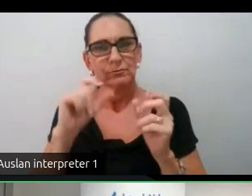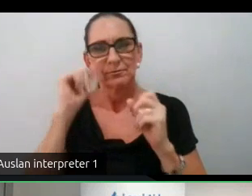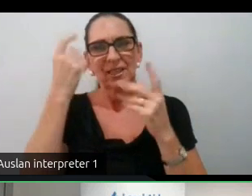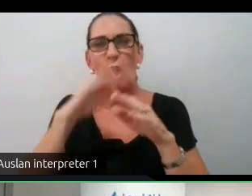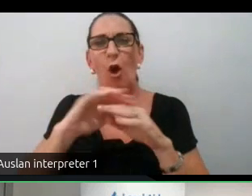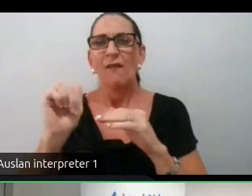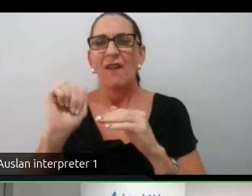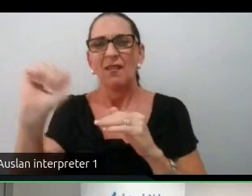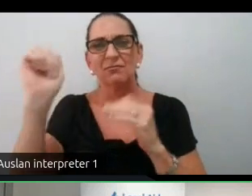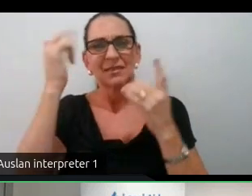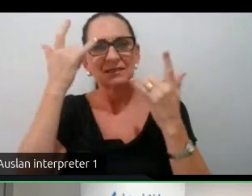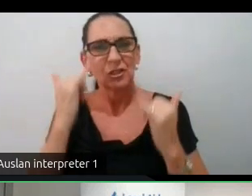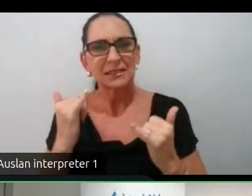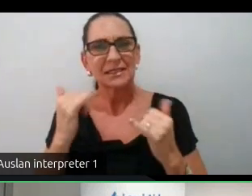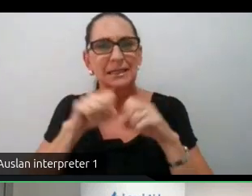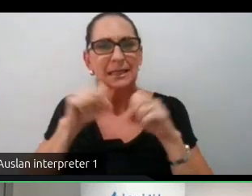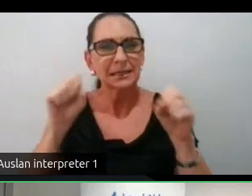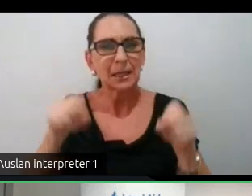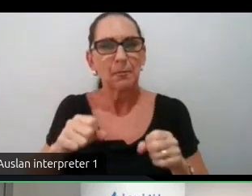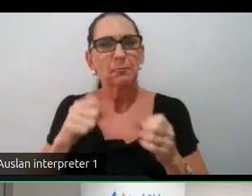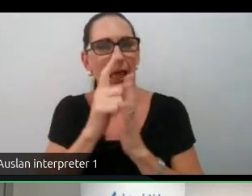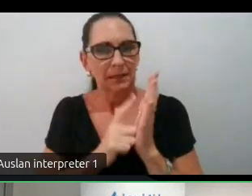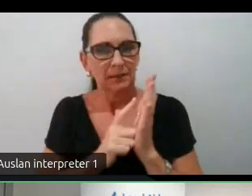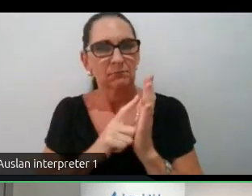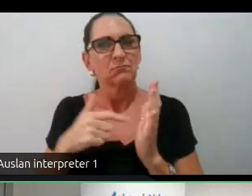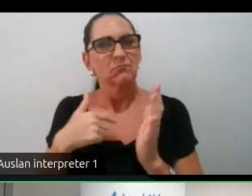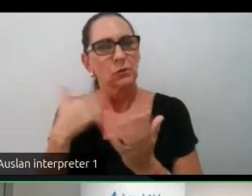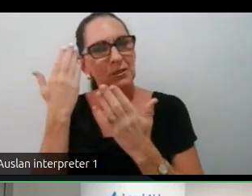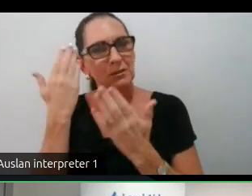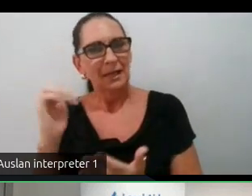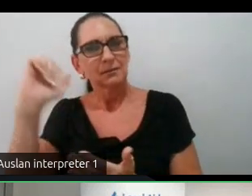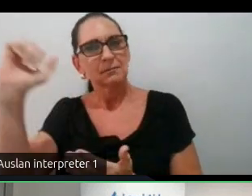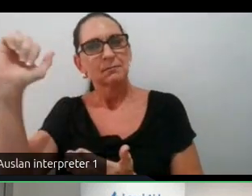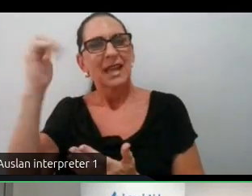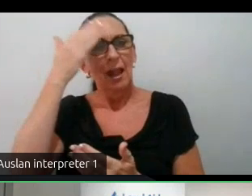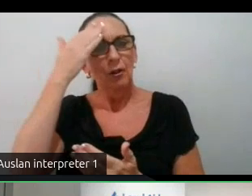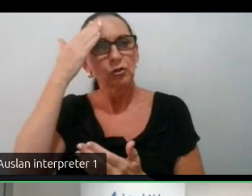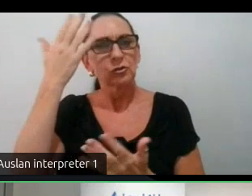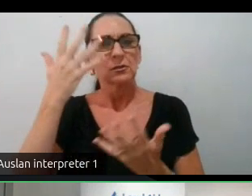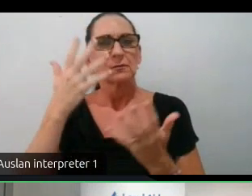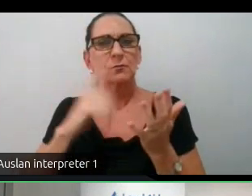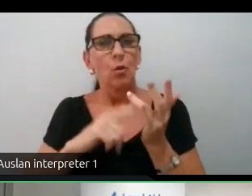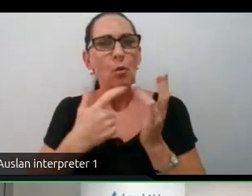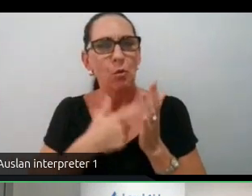justice system. We pay respect to their elders, law, customs and creation spirits.